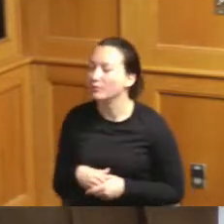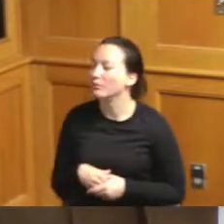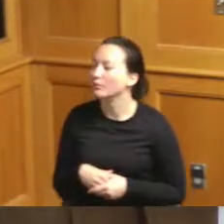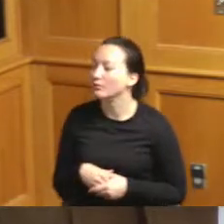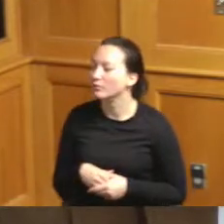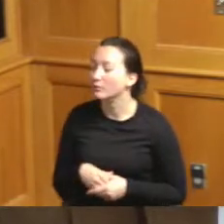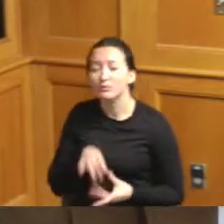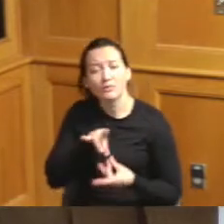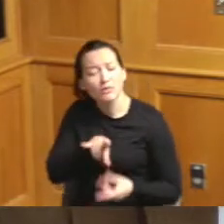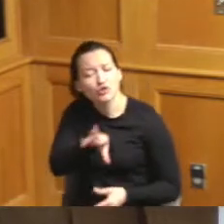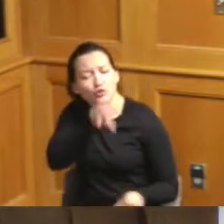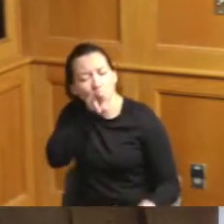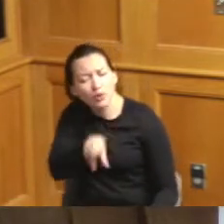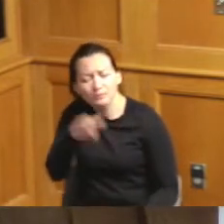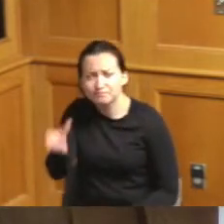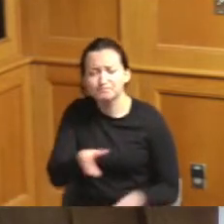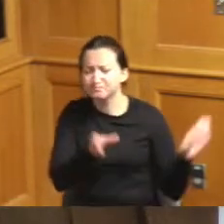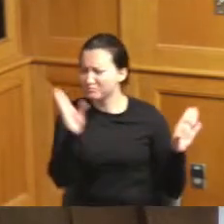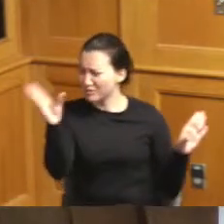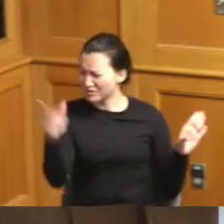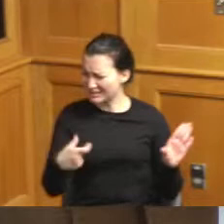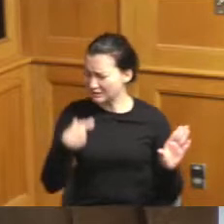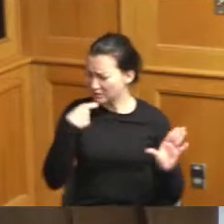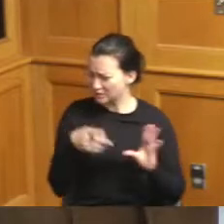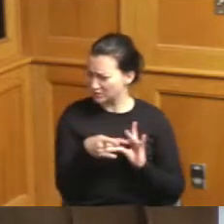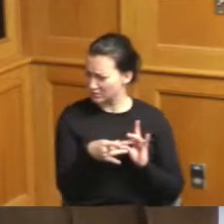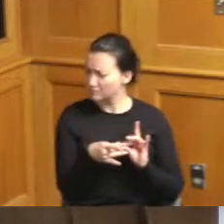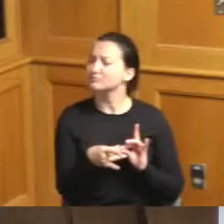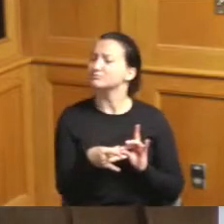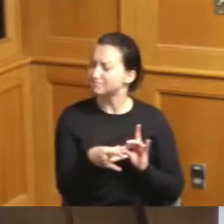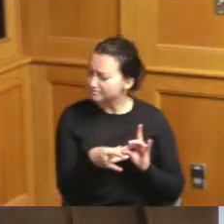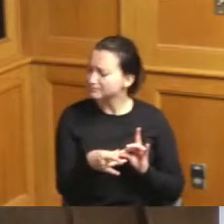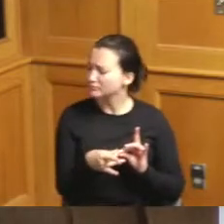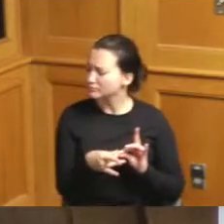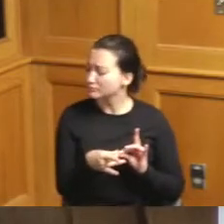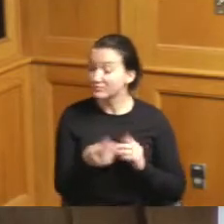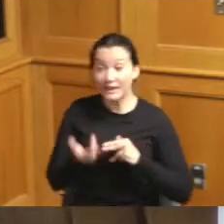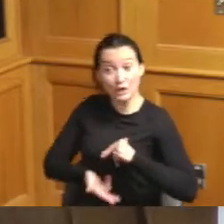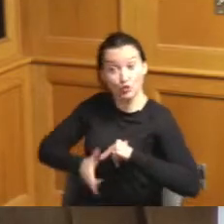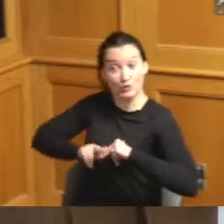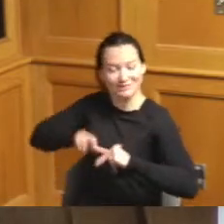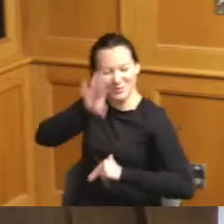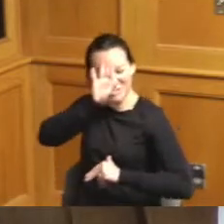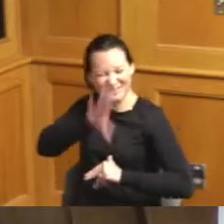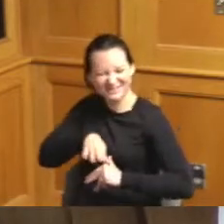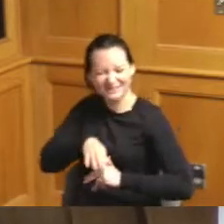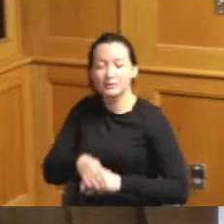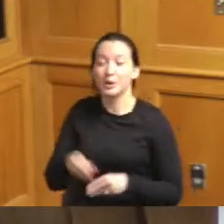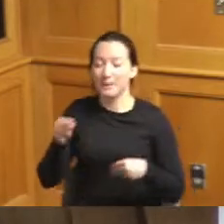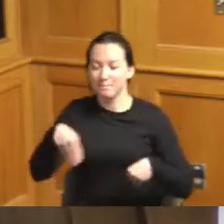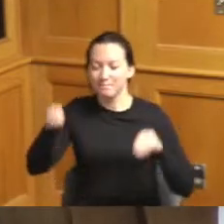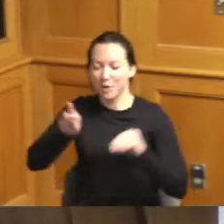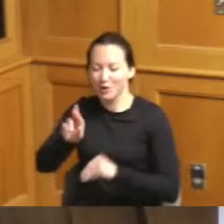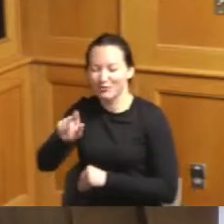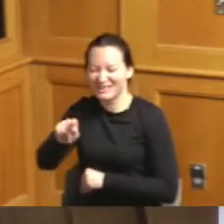what your report says you talk about the increase as you noted the market rate increases and it